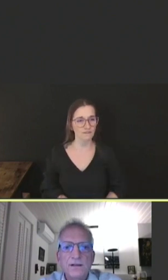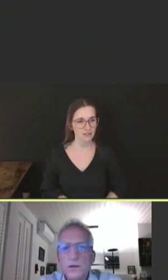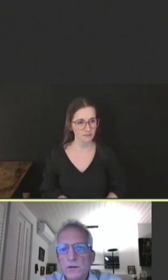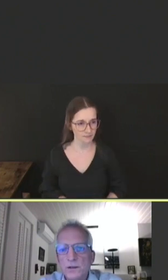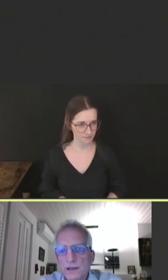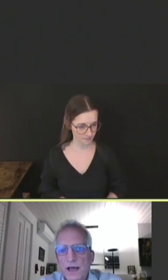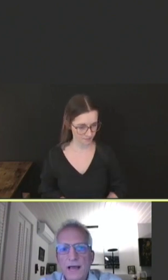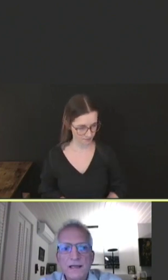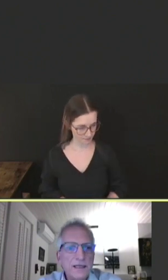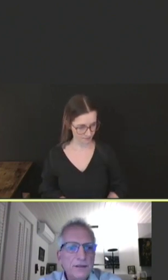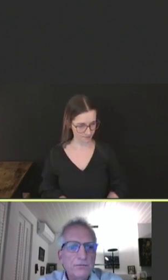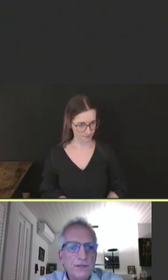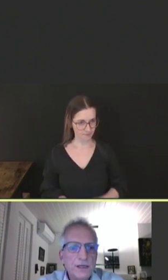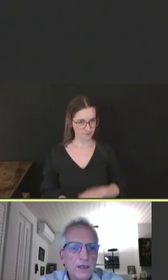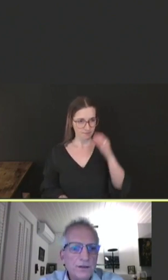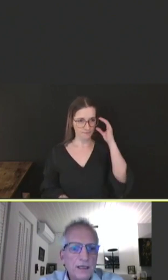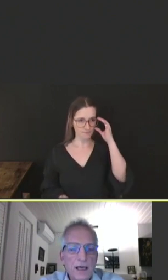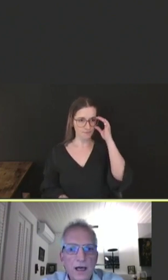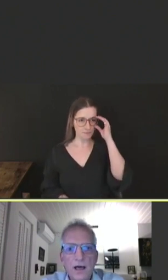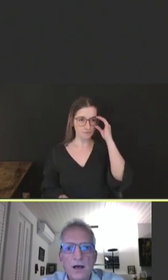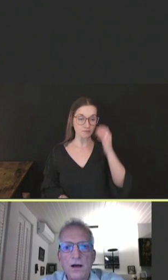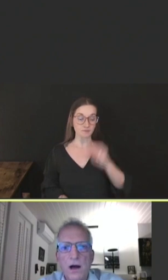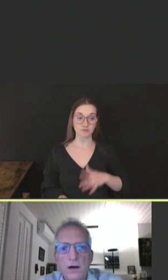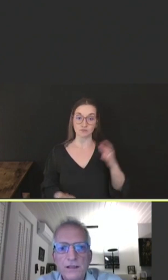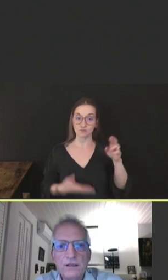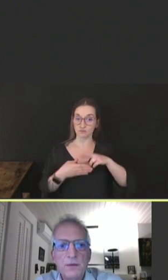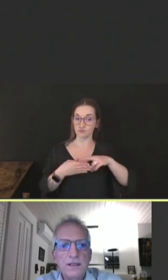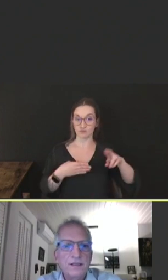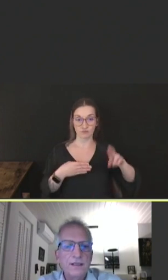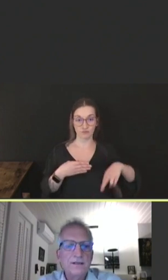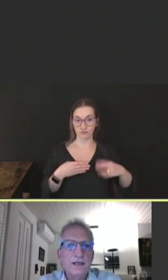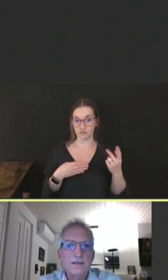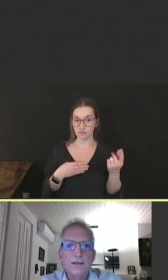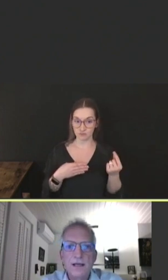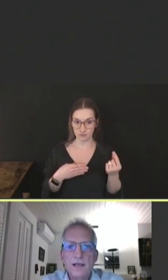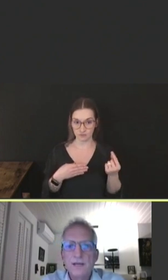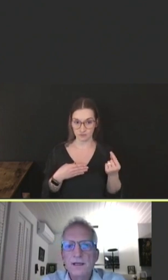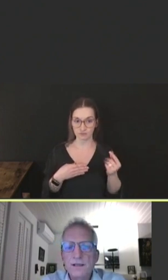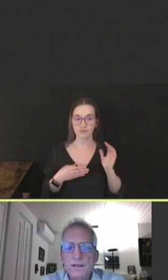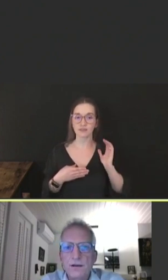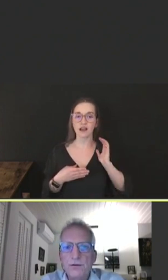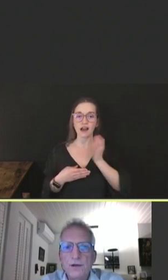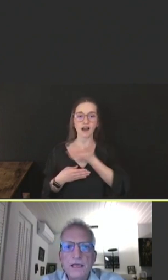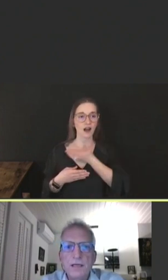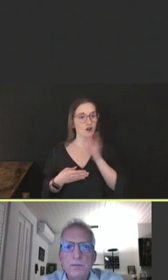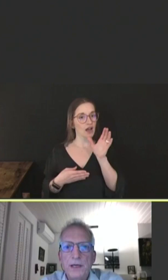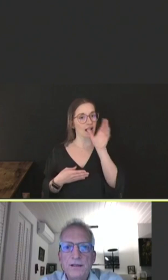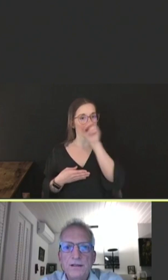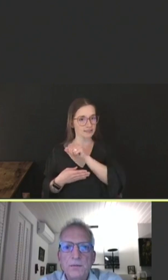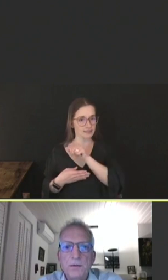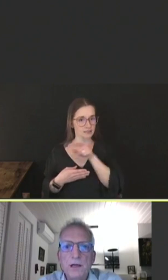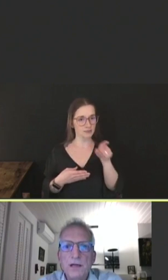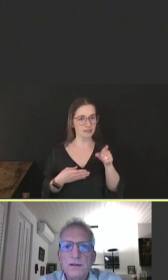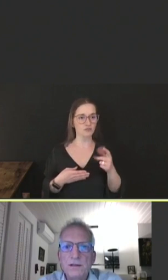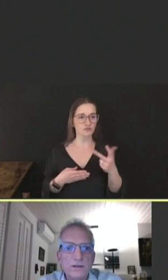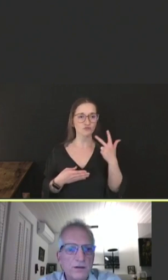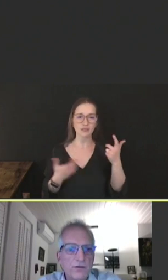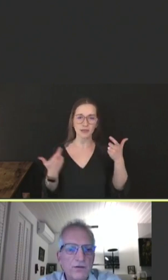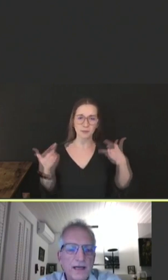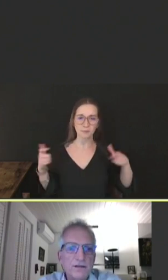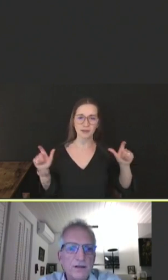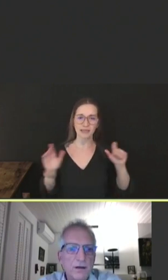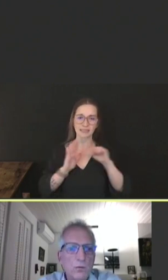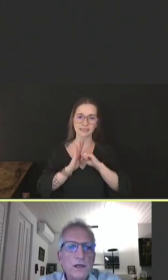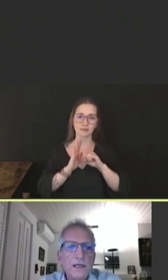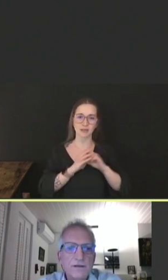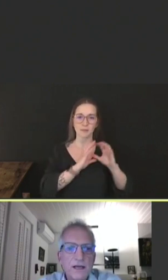So, headlined results -- our estimate is that these three big symptom clusters affect one in